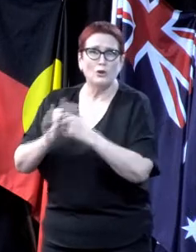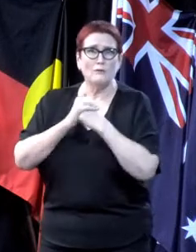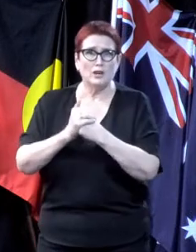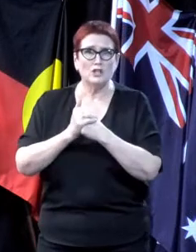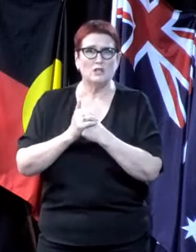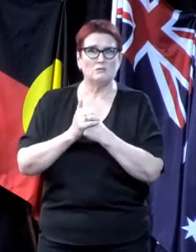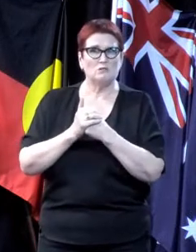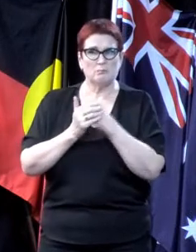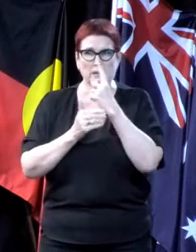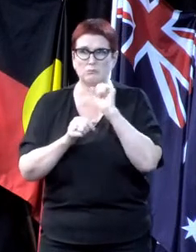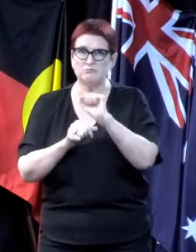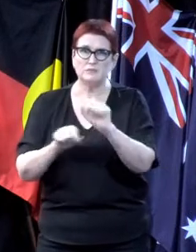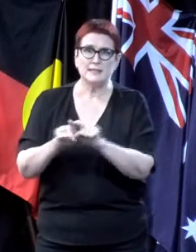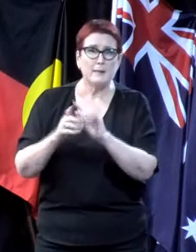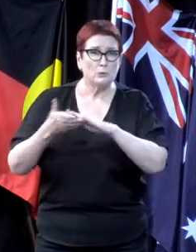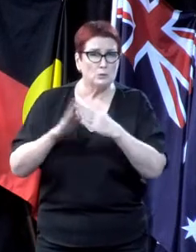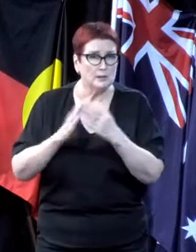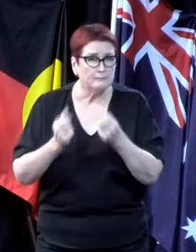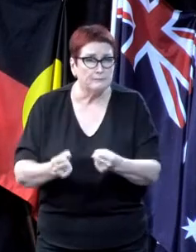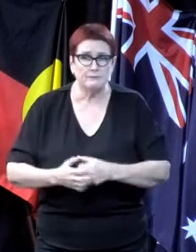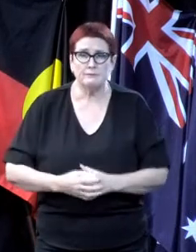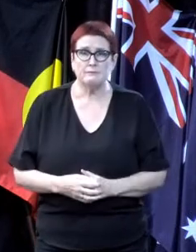They are involved in the emotional... of the emotional.